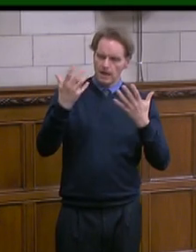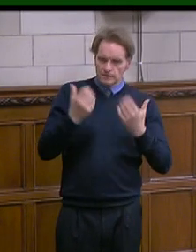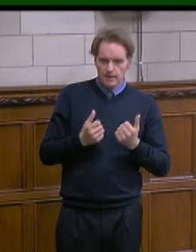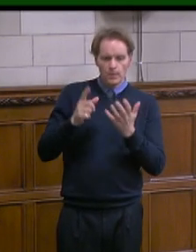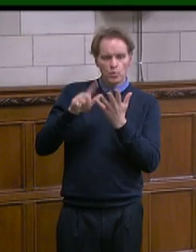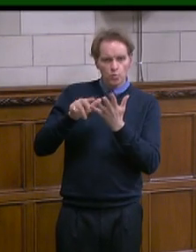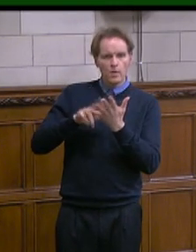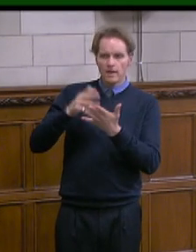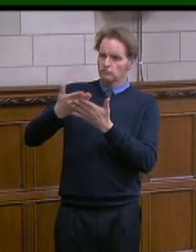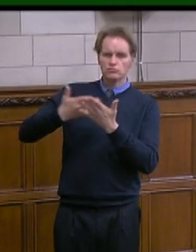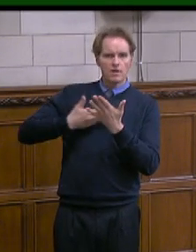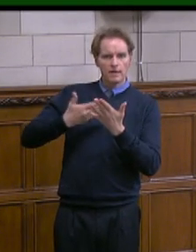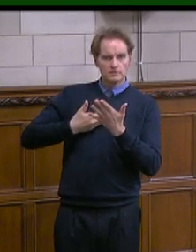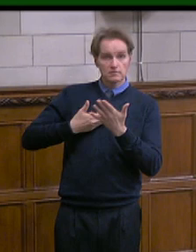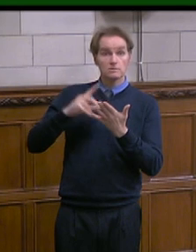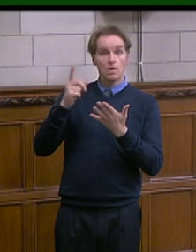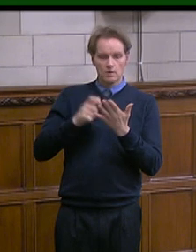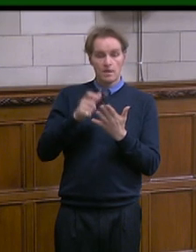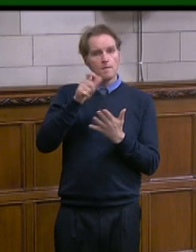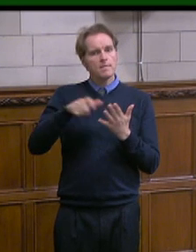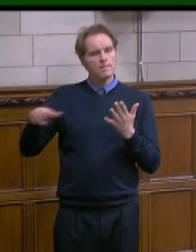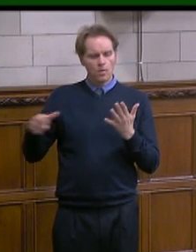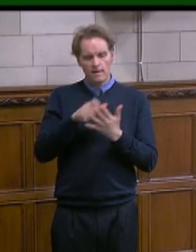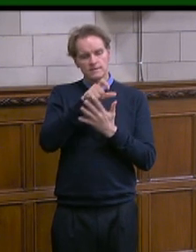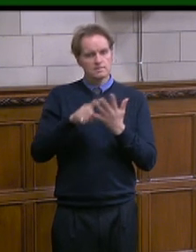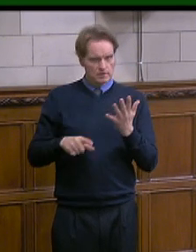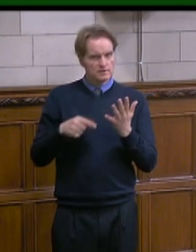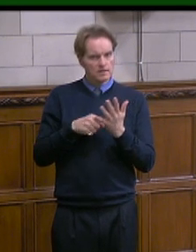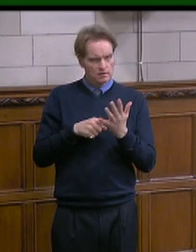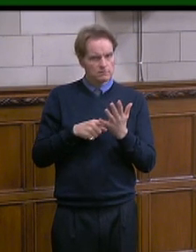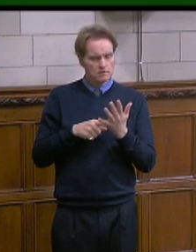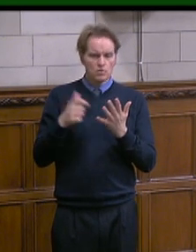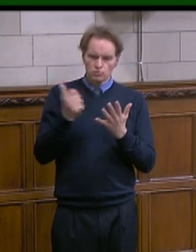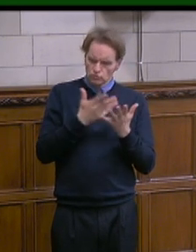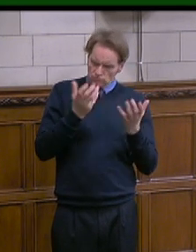which states, among other things, that we should uphold such rights by: